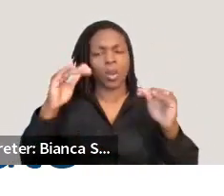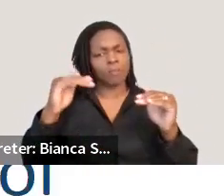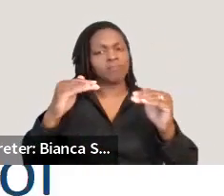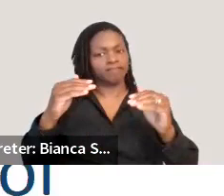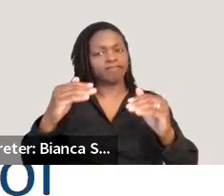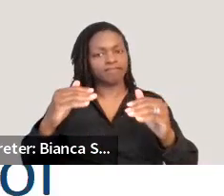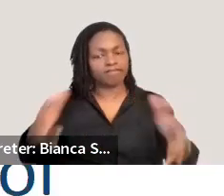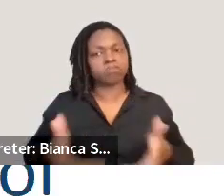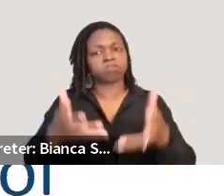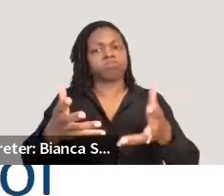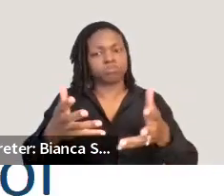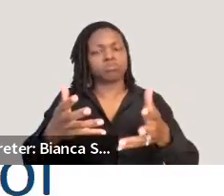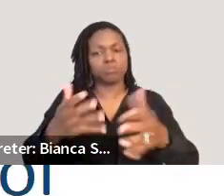Now, when we engaged initially with developing the shot and figuring out how do we want to capture what the state of health looks like.